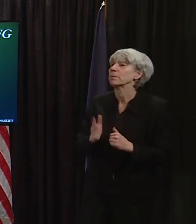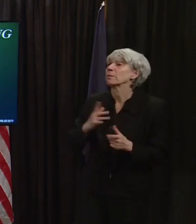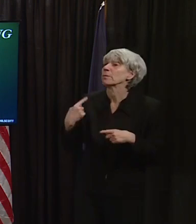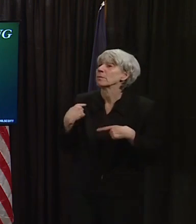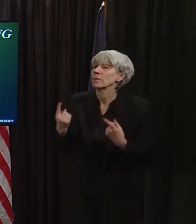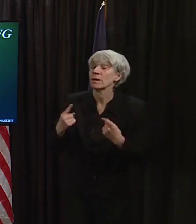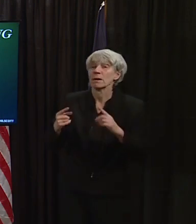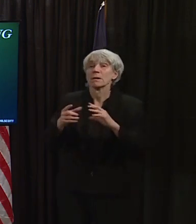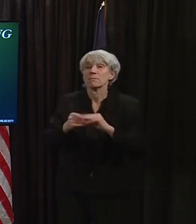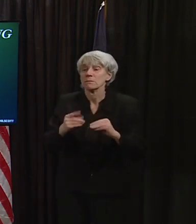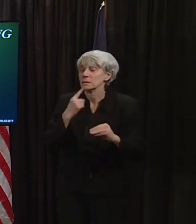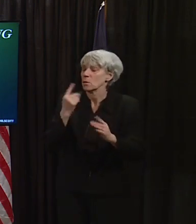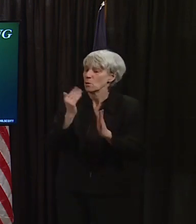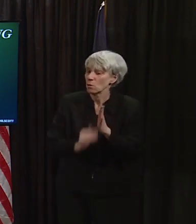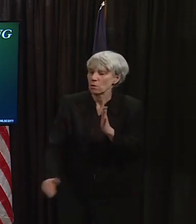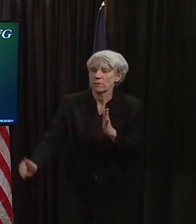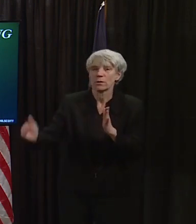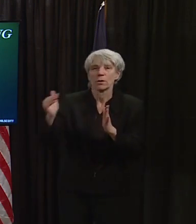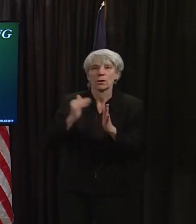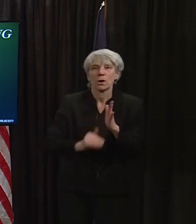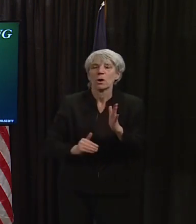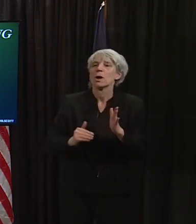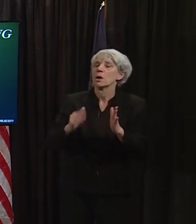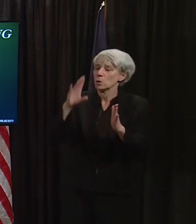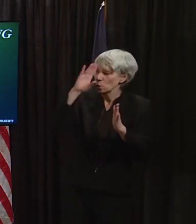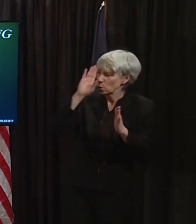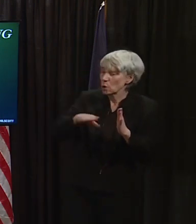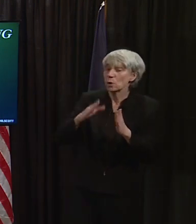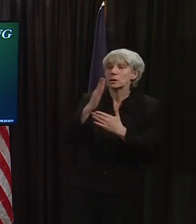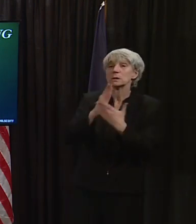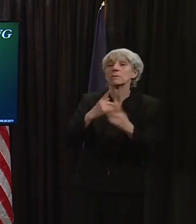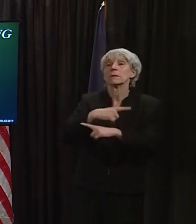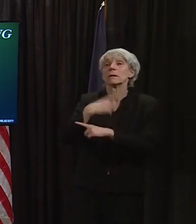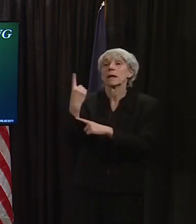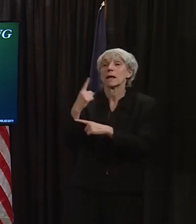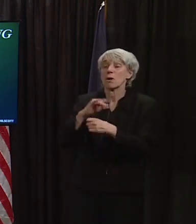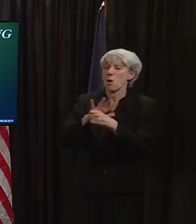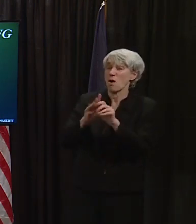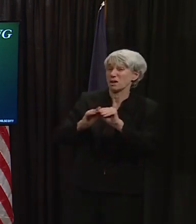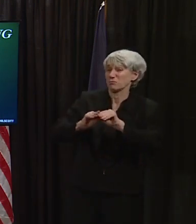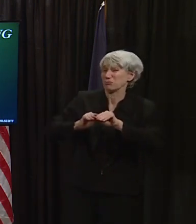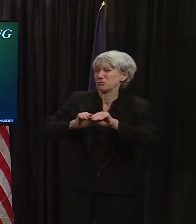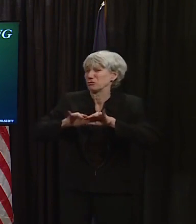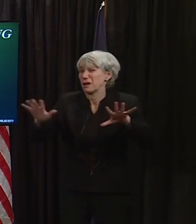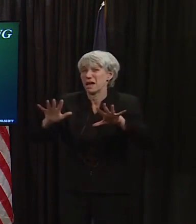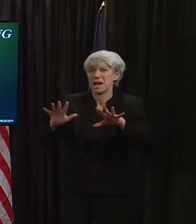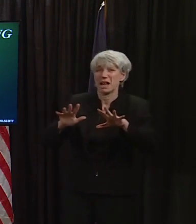going away but will eventually become endemic. Like other respiratory viruses,